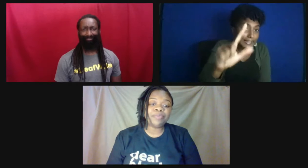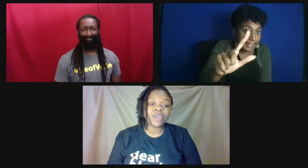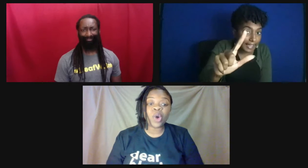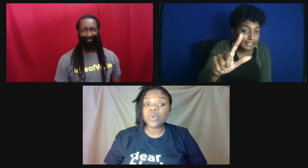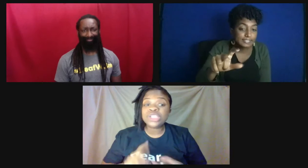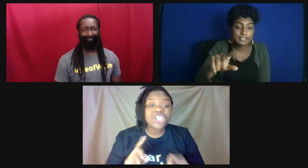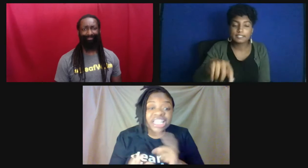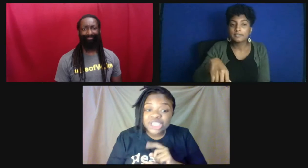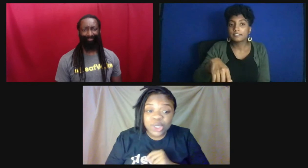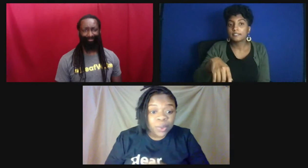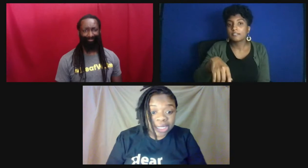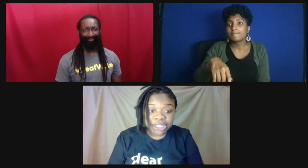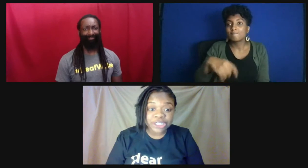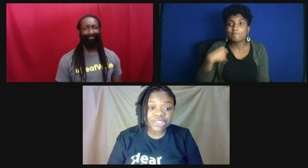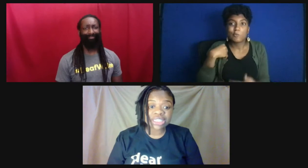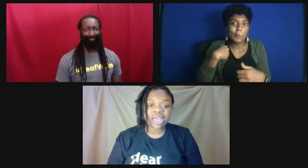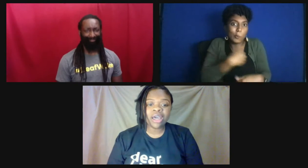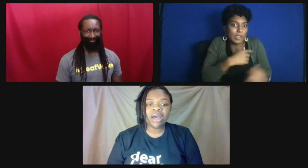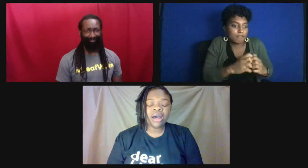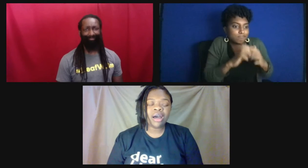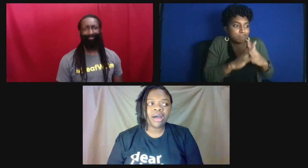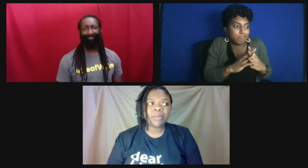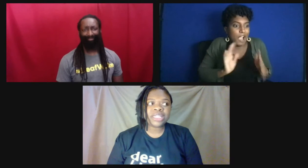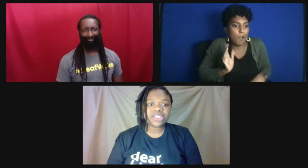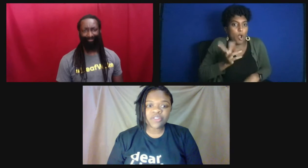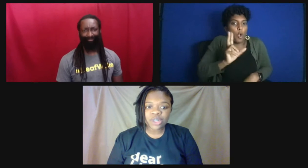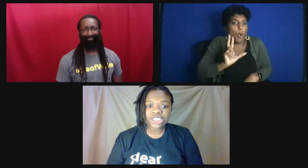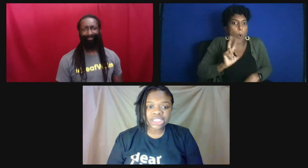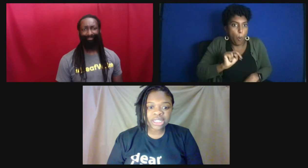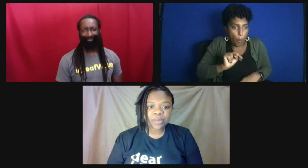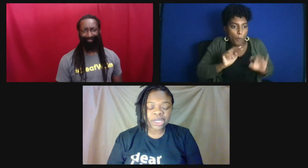or we're changing careers it's unfortunate